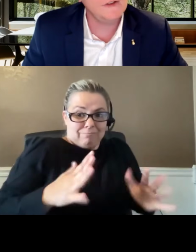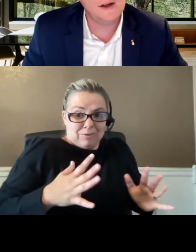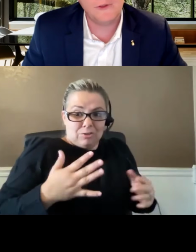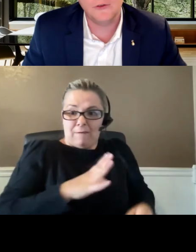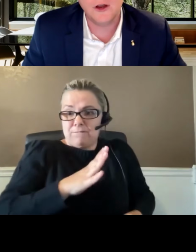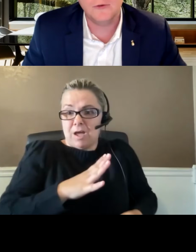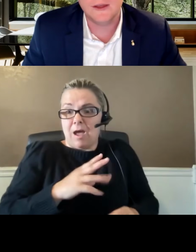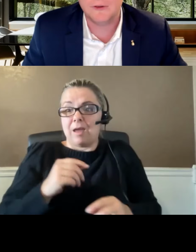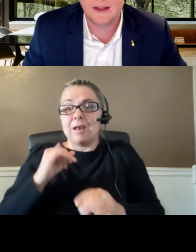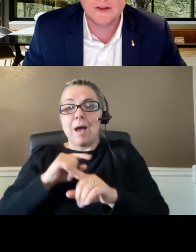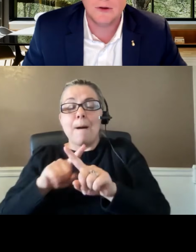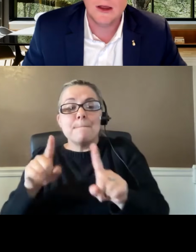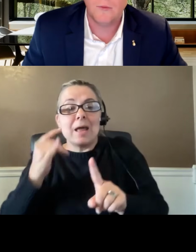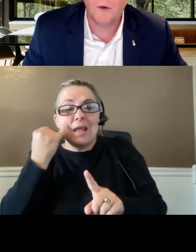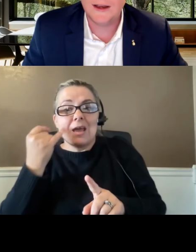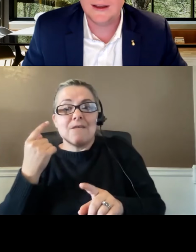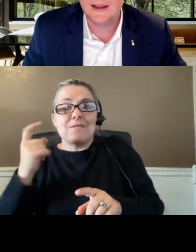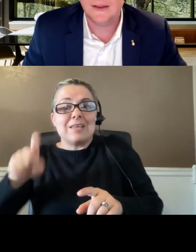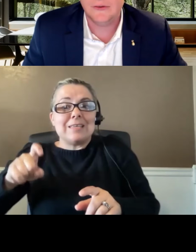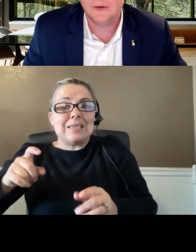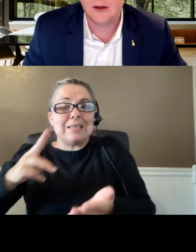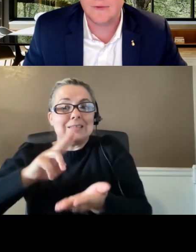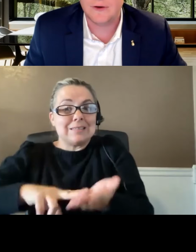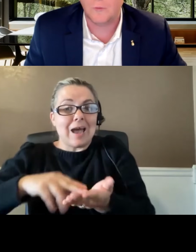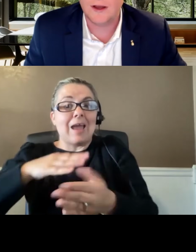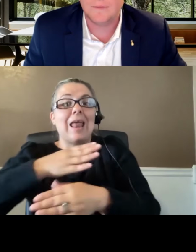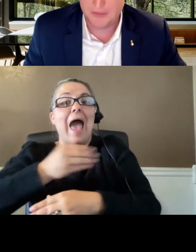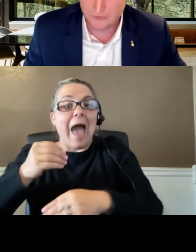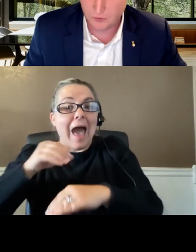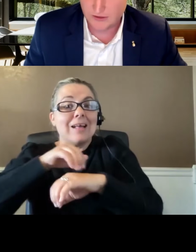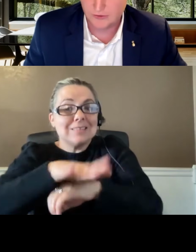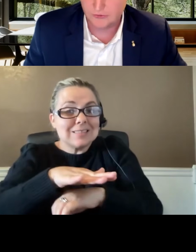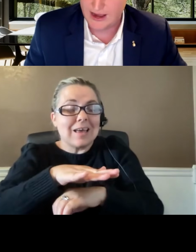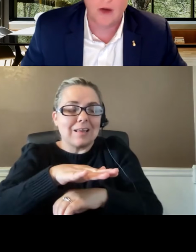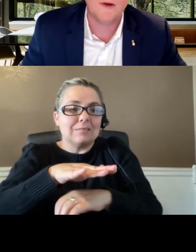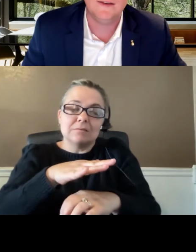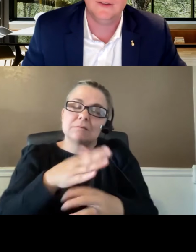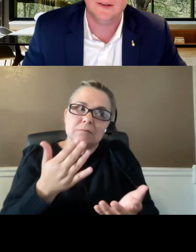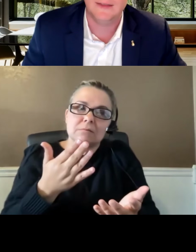So watch out for those notes that will tell you what is covered, what methods were used, how we tested